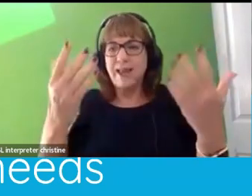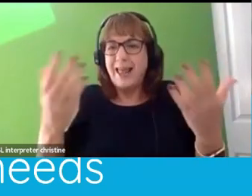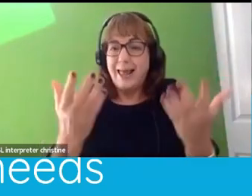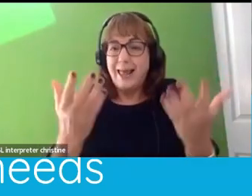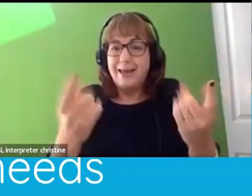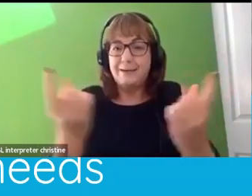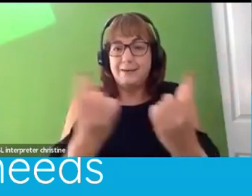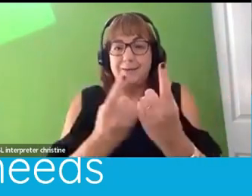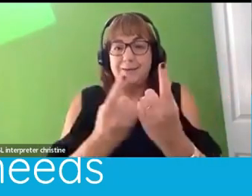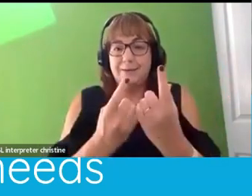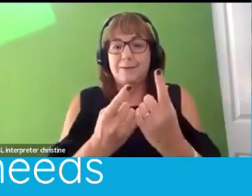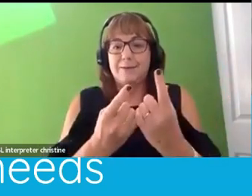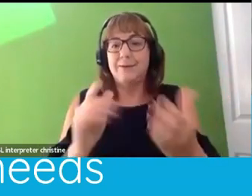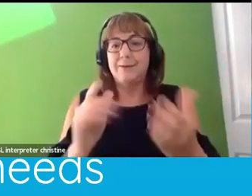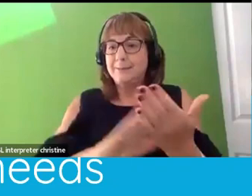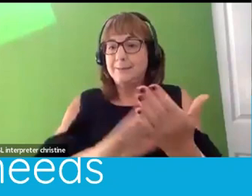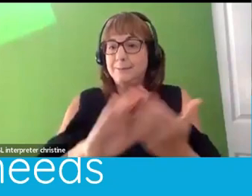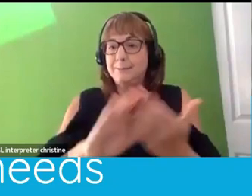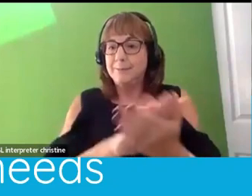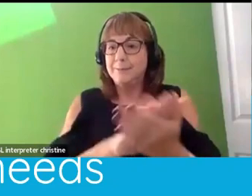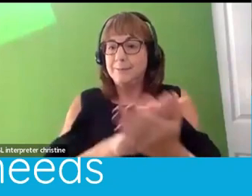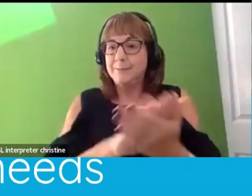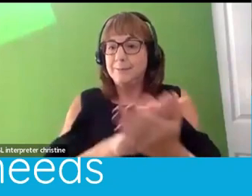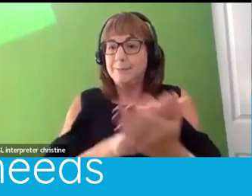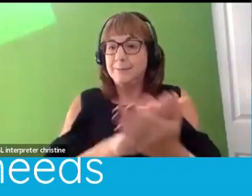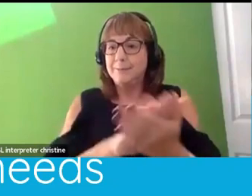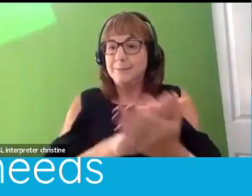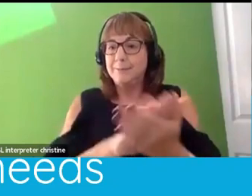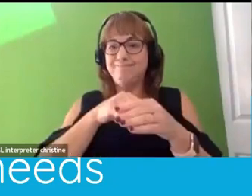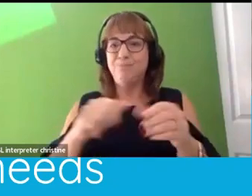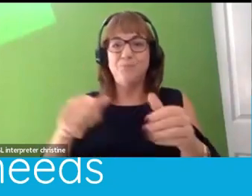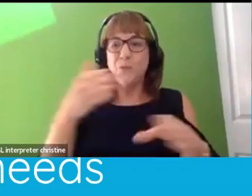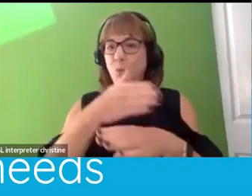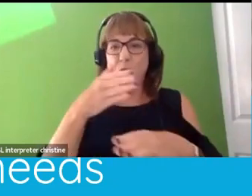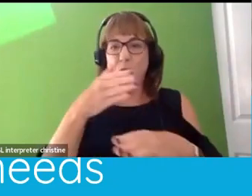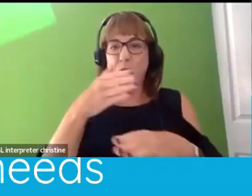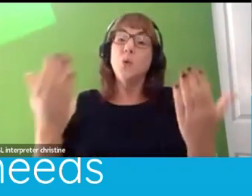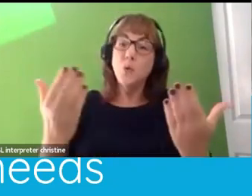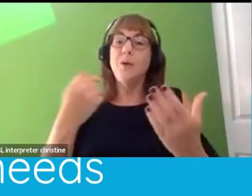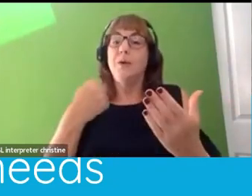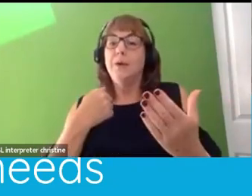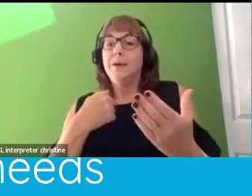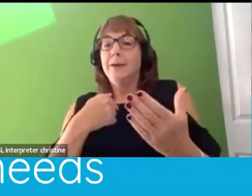on participation for any individual, so as an occupational therapist I'm looking at you know,